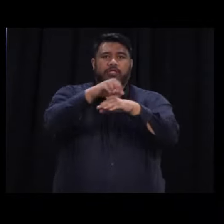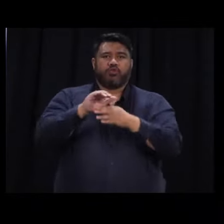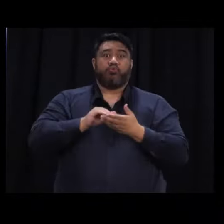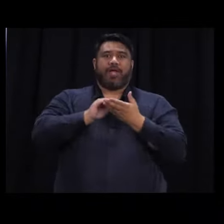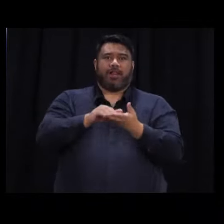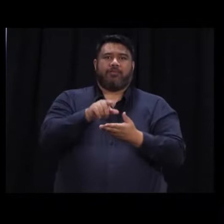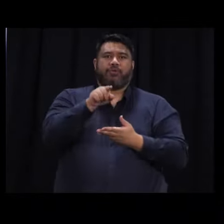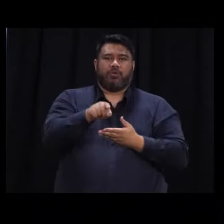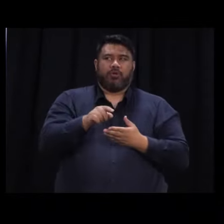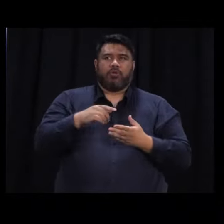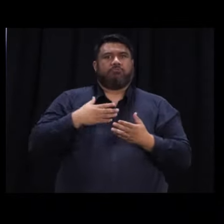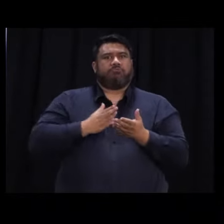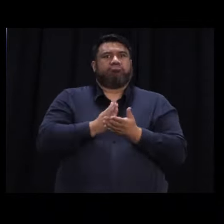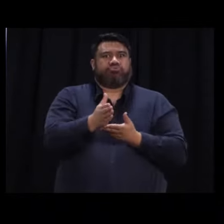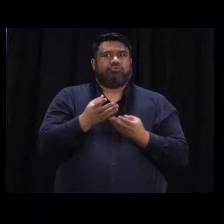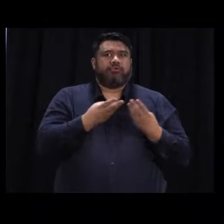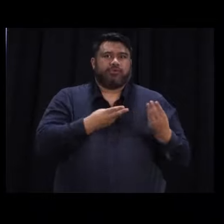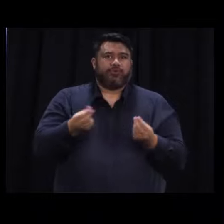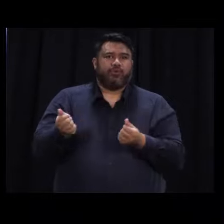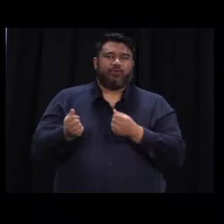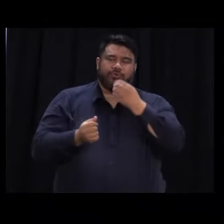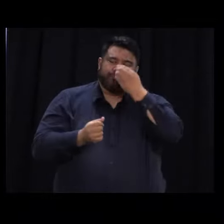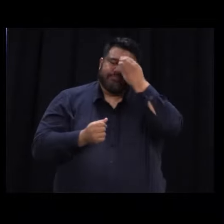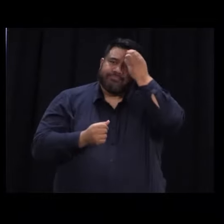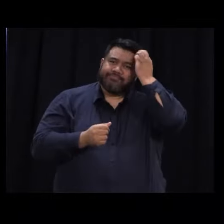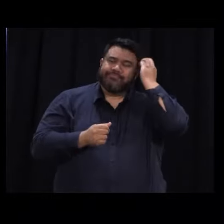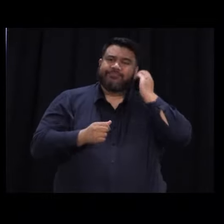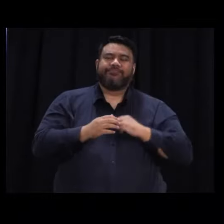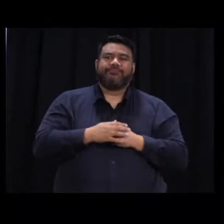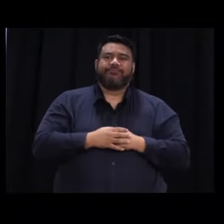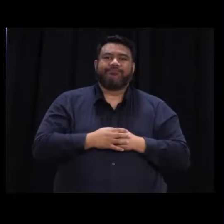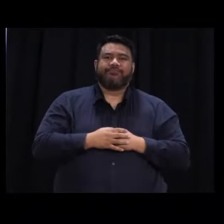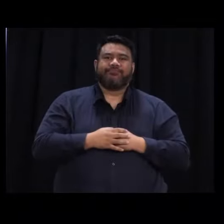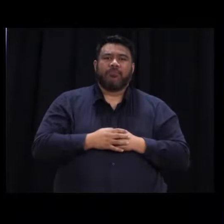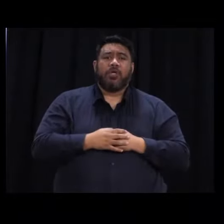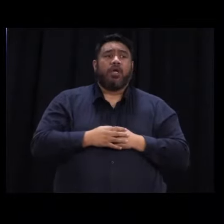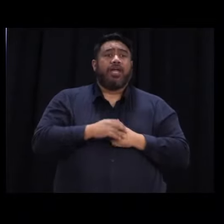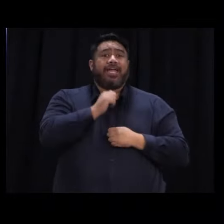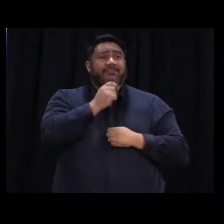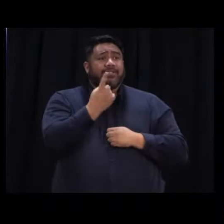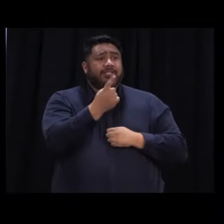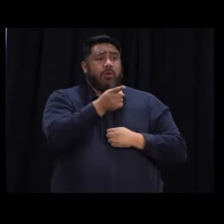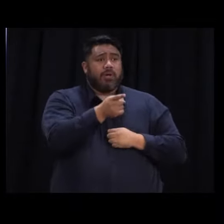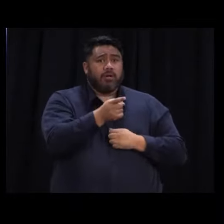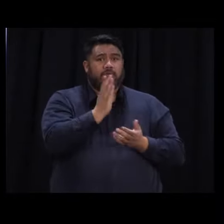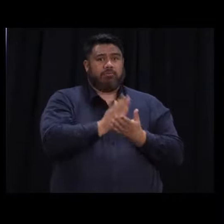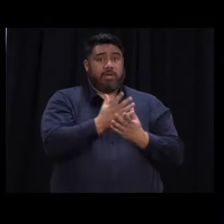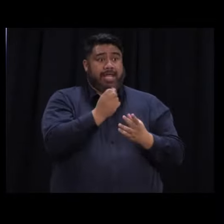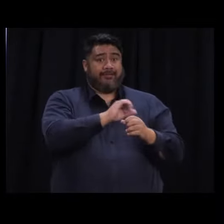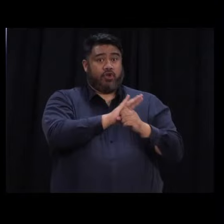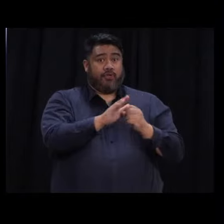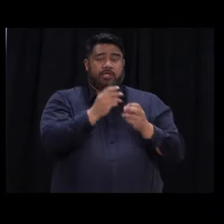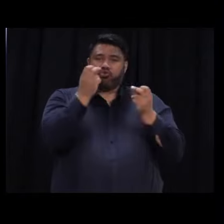Dwomment 0800, 559, 009 or calling health line, who will refer you. The purpose of the daily check-ins for our close